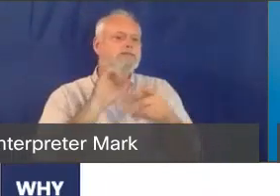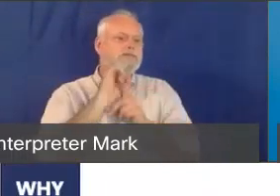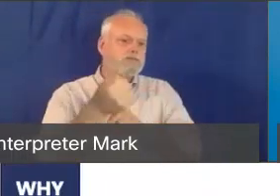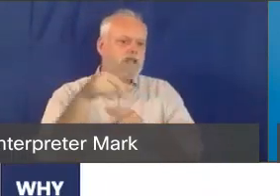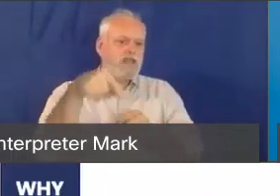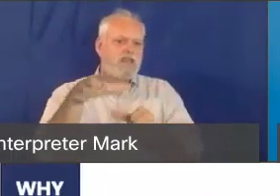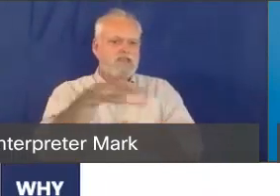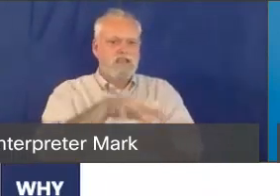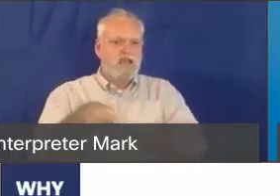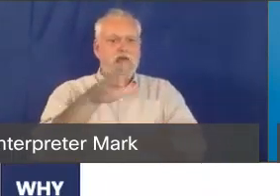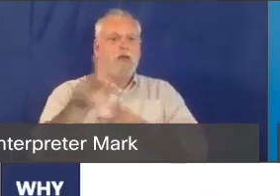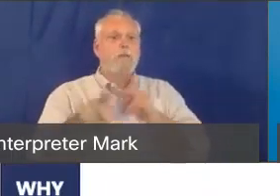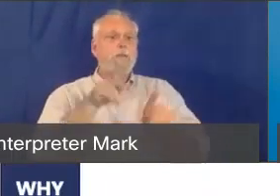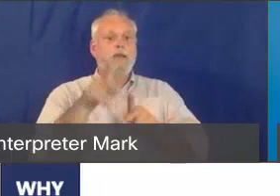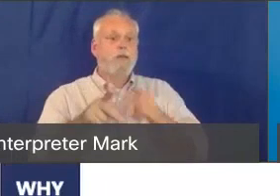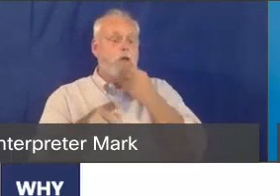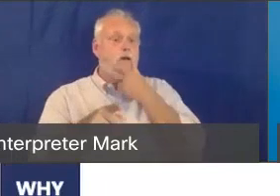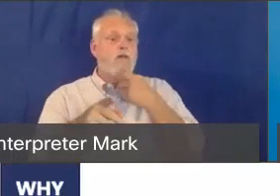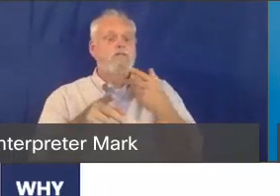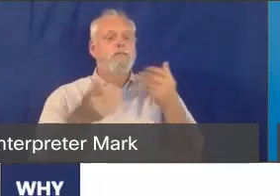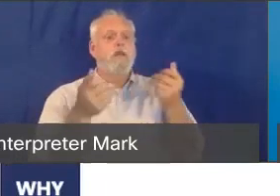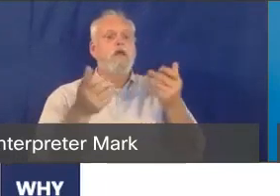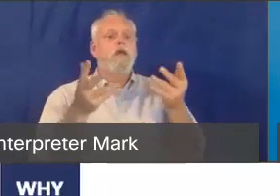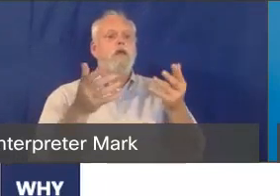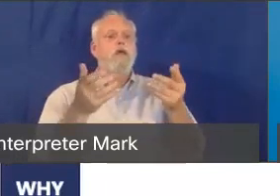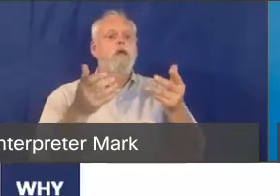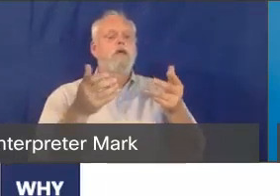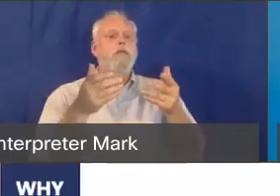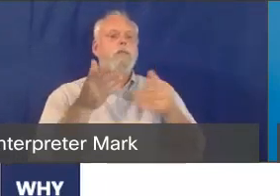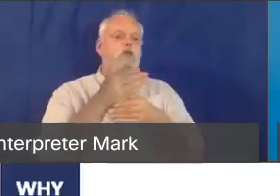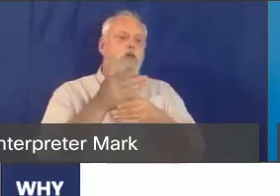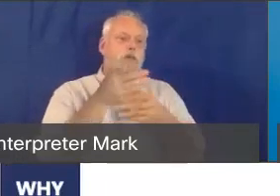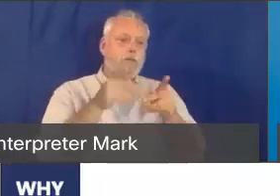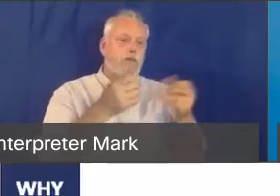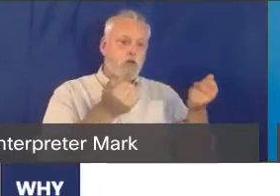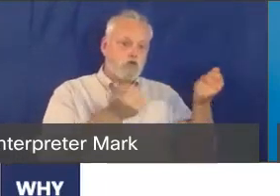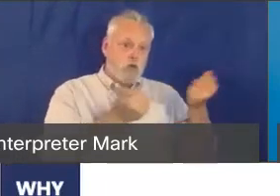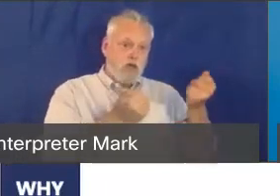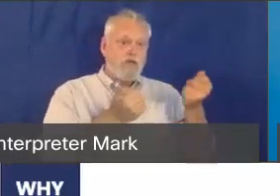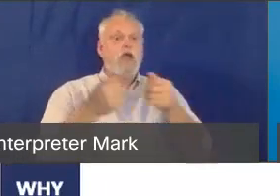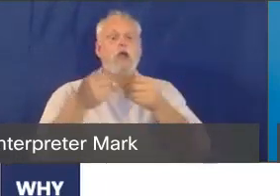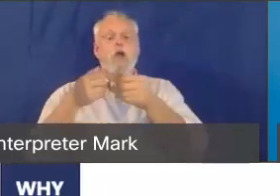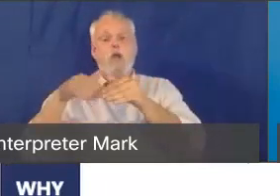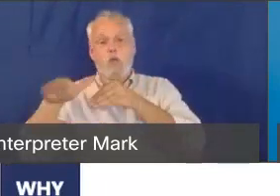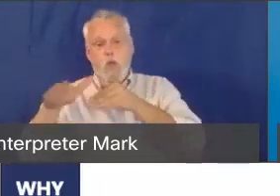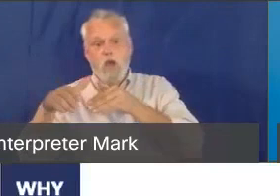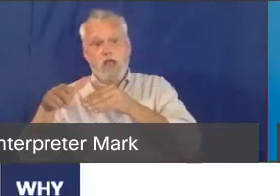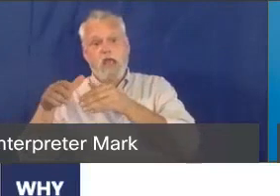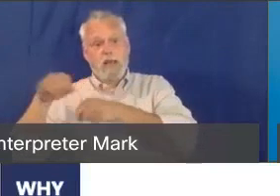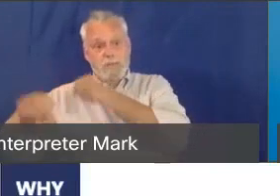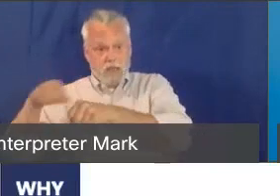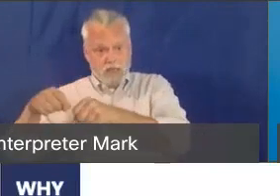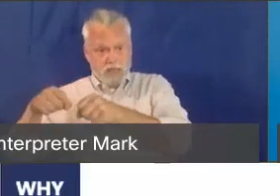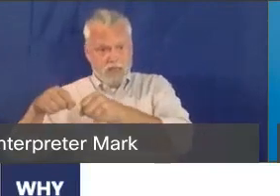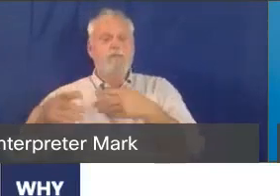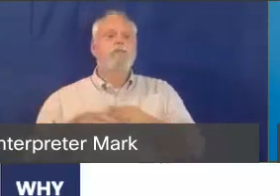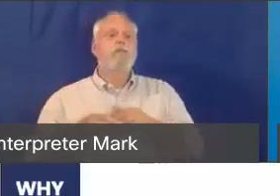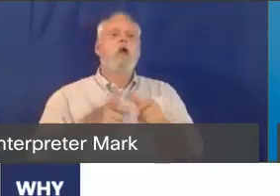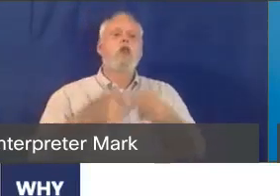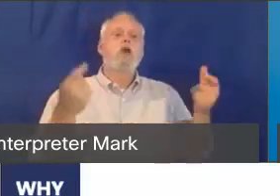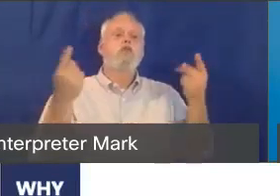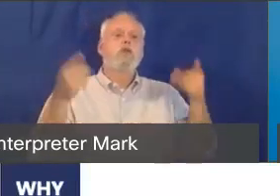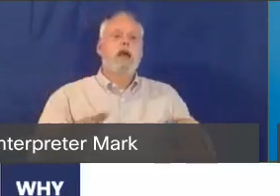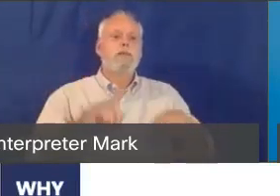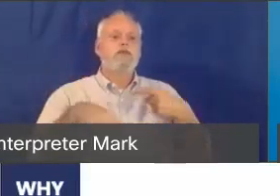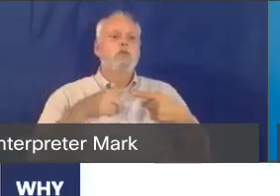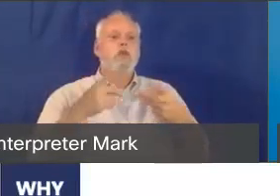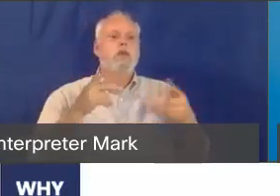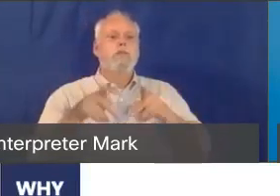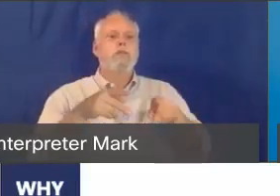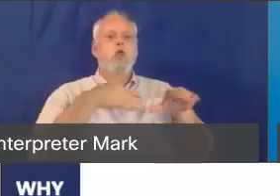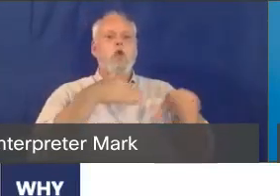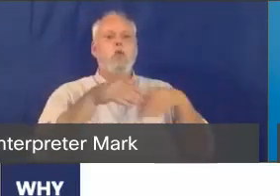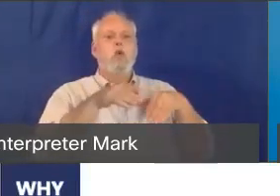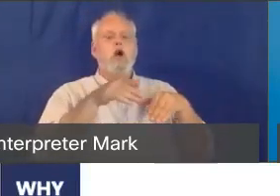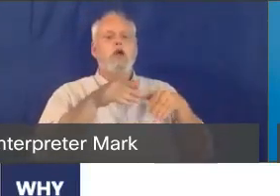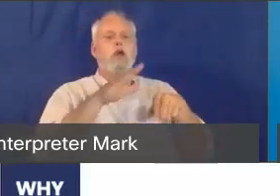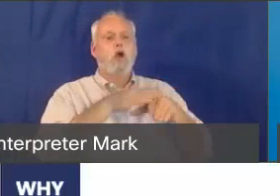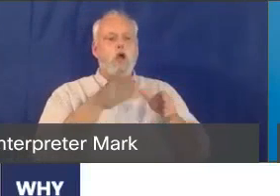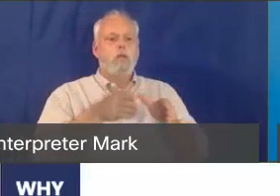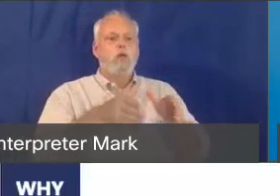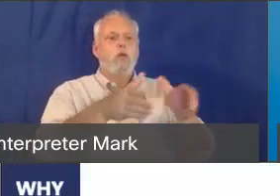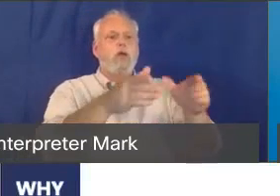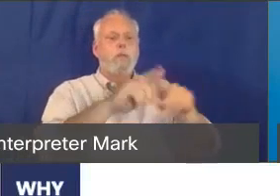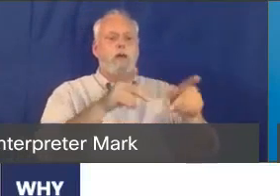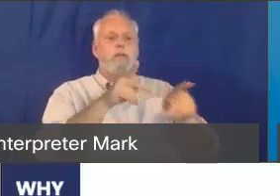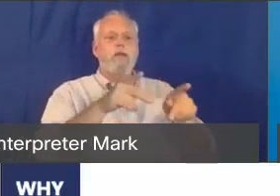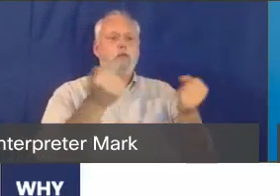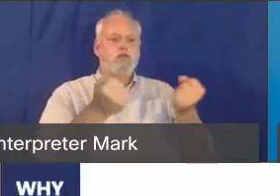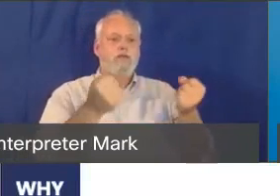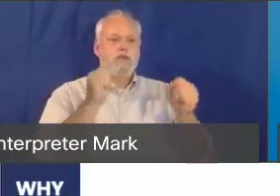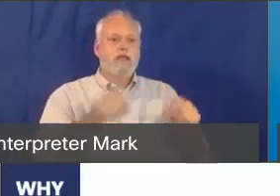are people vehicles conflicts among people driving and people walking or biking and a large 1 is what happens when people are walking along a corridor but people driving can make that an attorney movement at the